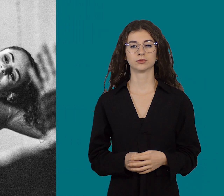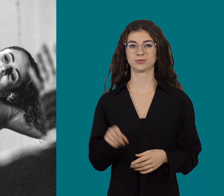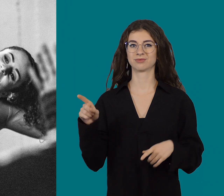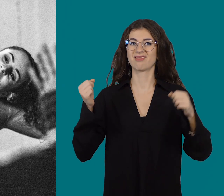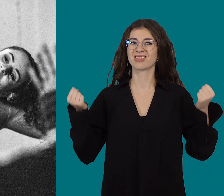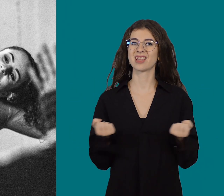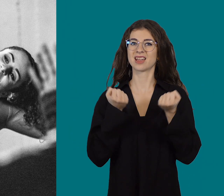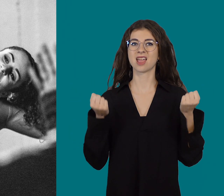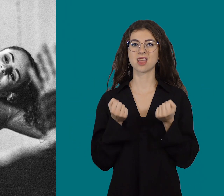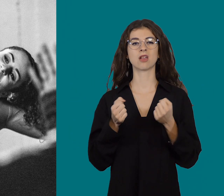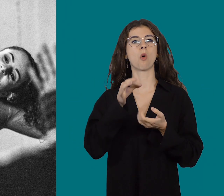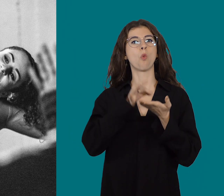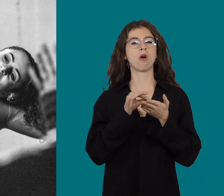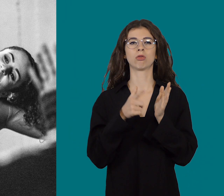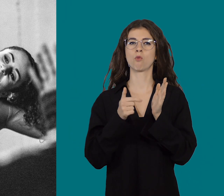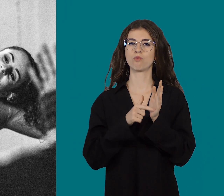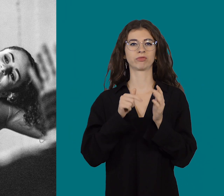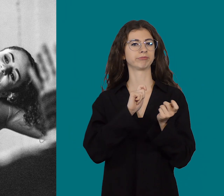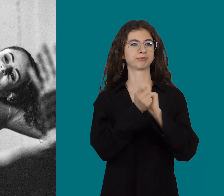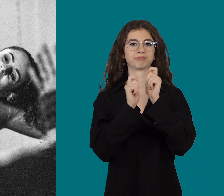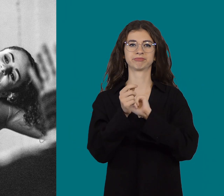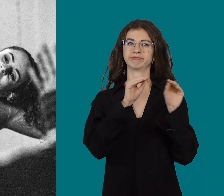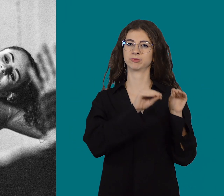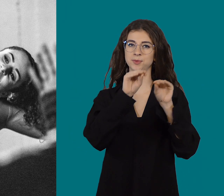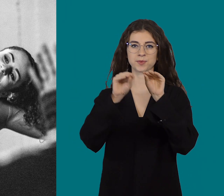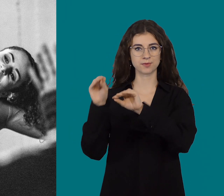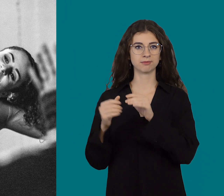The places where she trains always change.